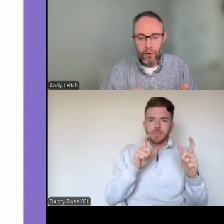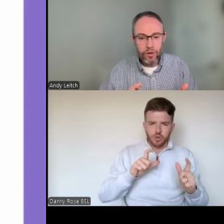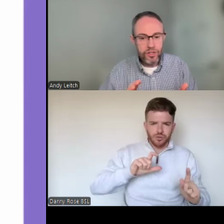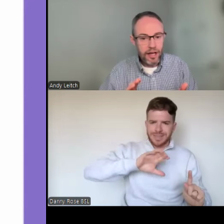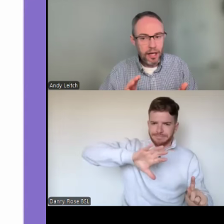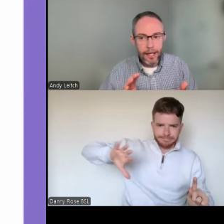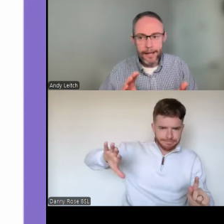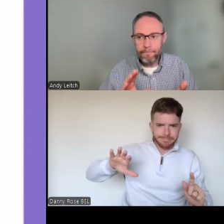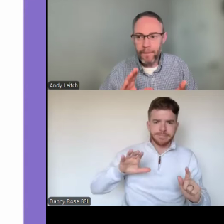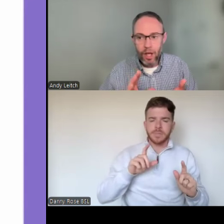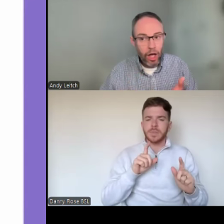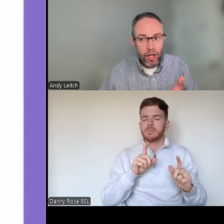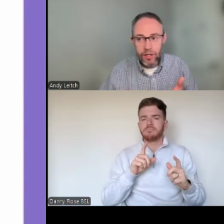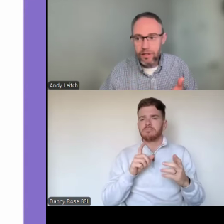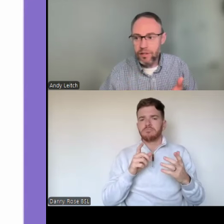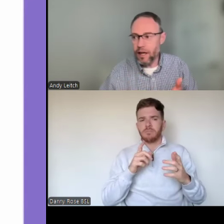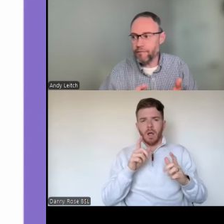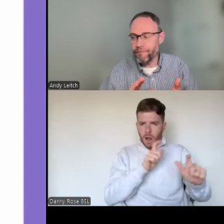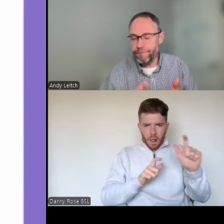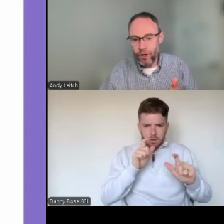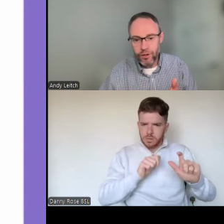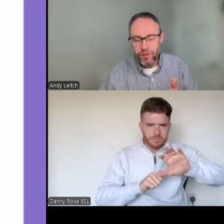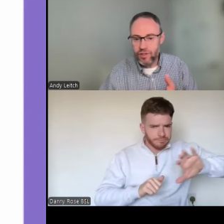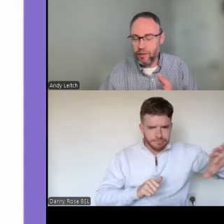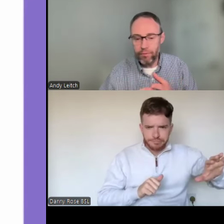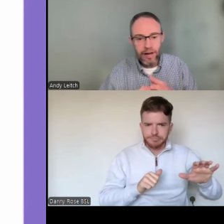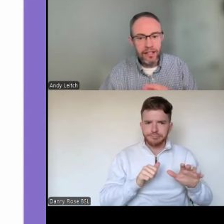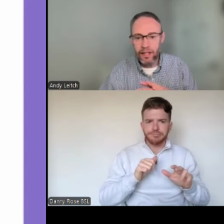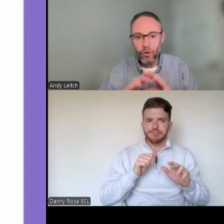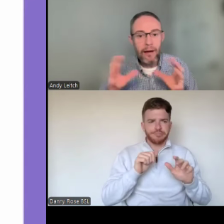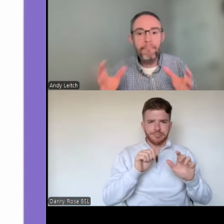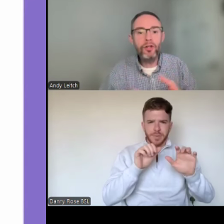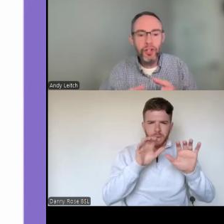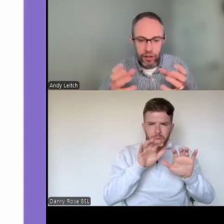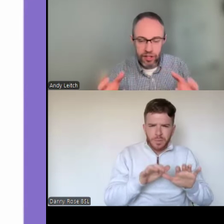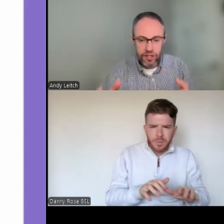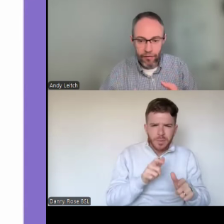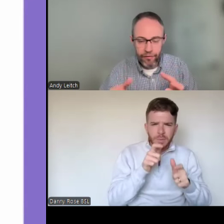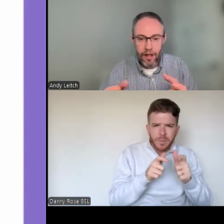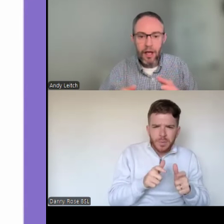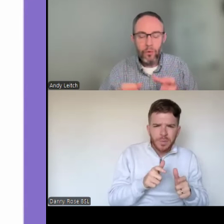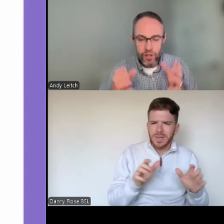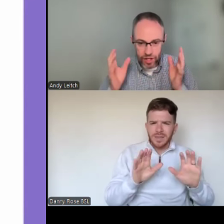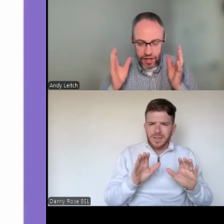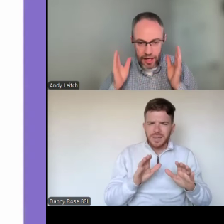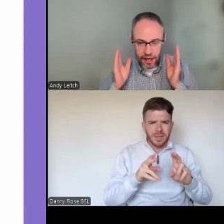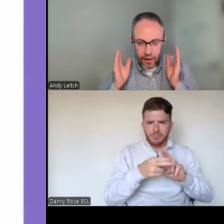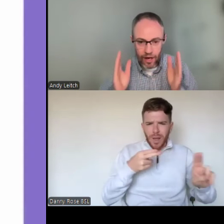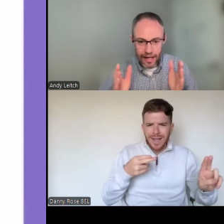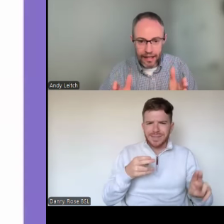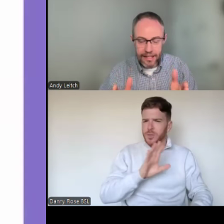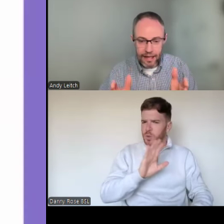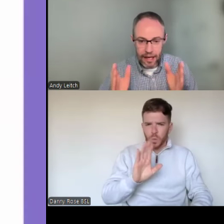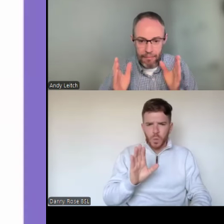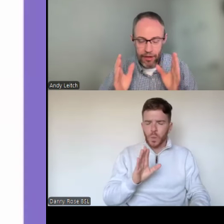We're not tackling colors and fonts, branding and all that emotional stuff. We're just thinking quite analytically about